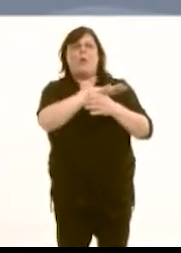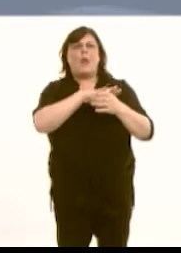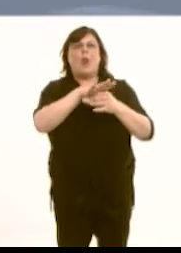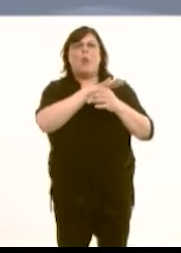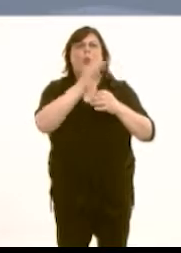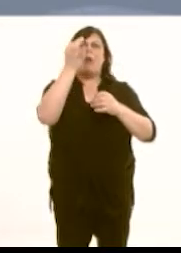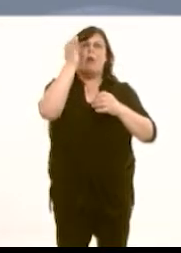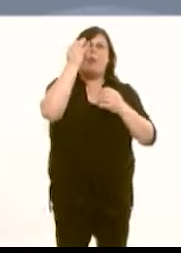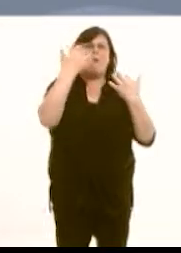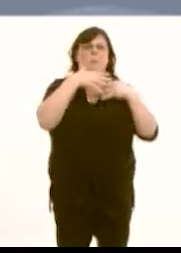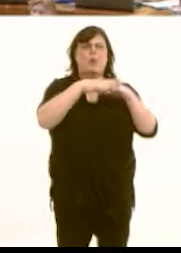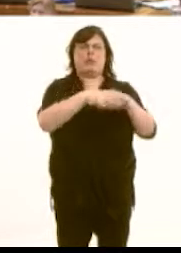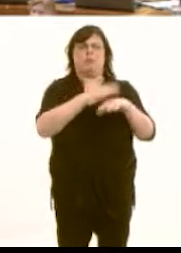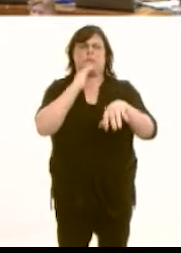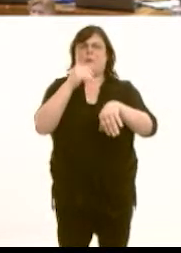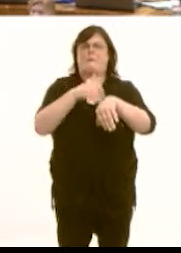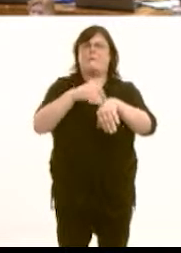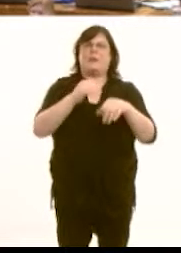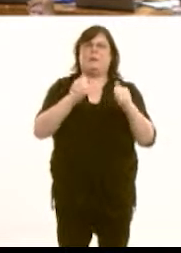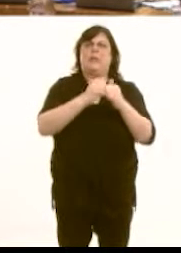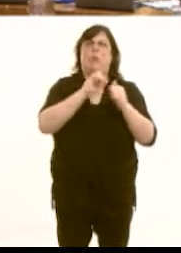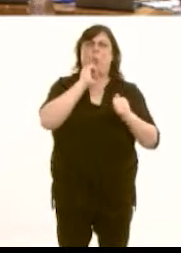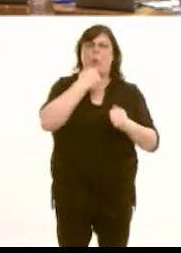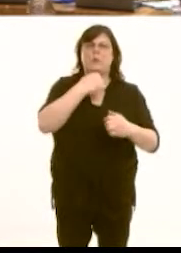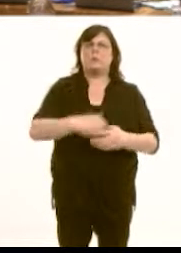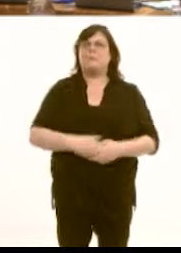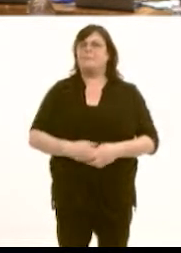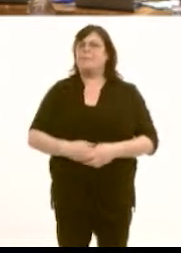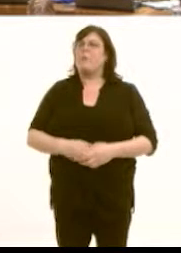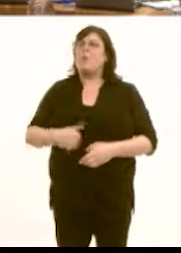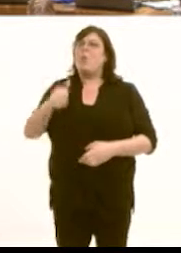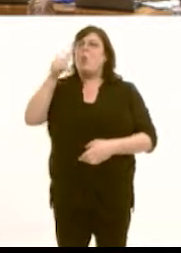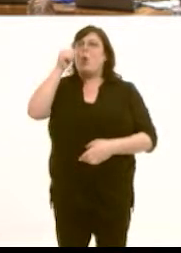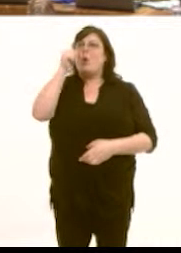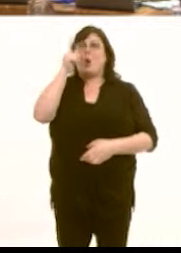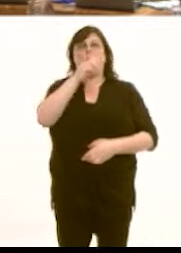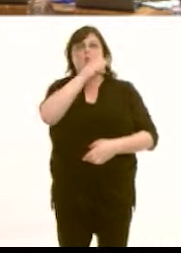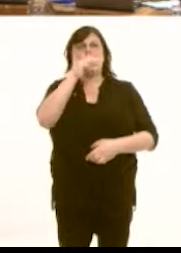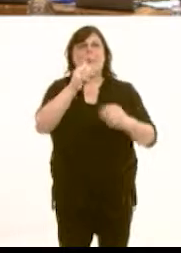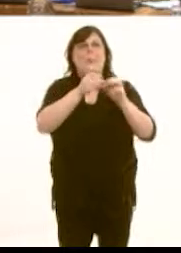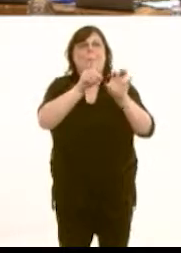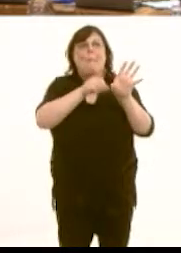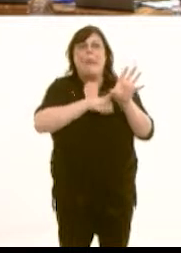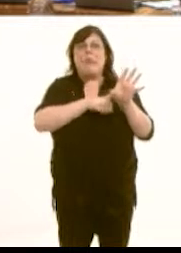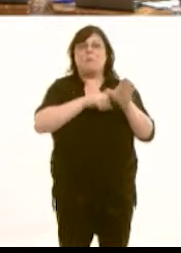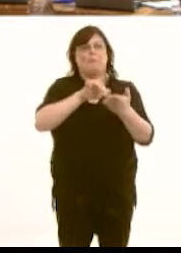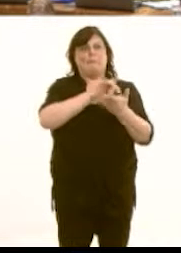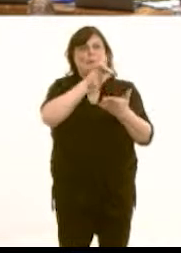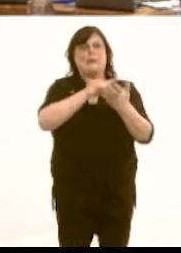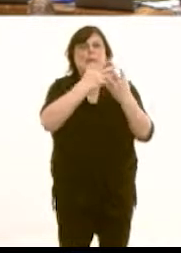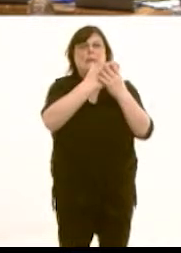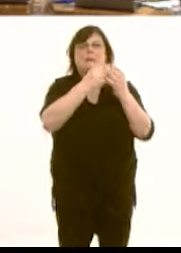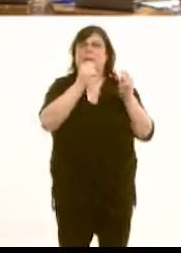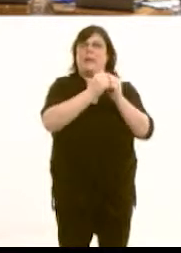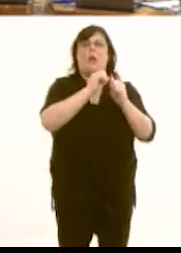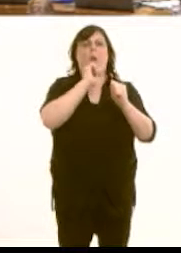Mike Hedges: The city deal is not a panacea for all our economic ills in Swansea bay, but I'm sure it would help the local economy.